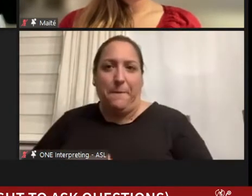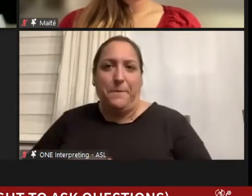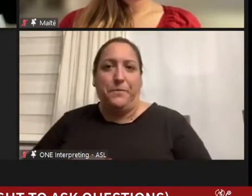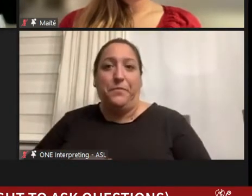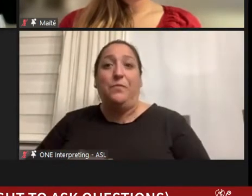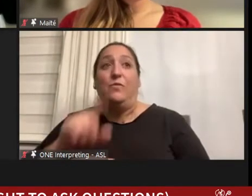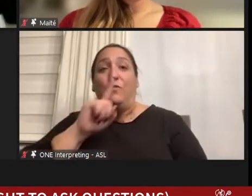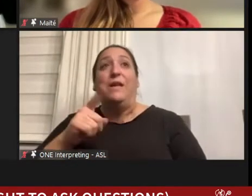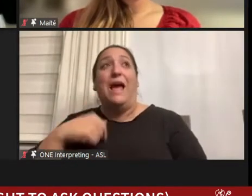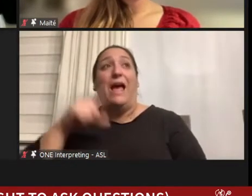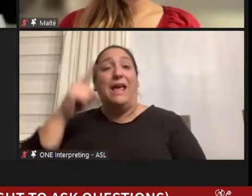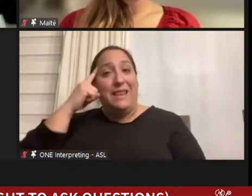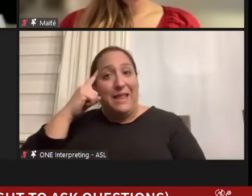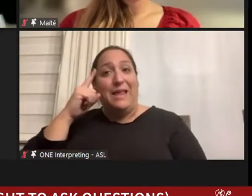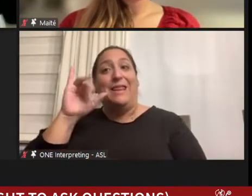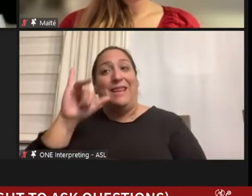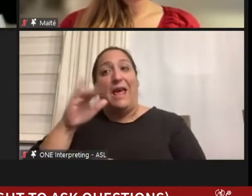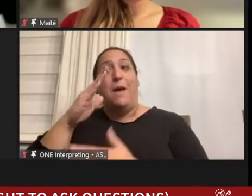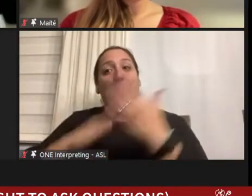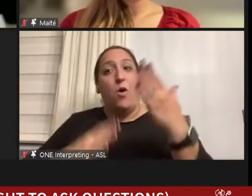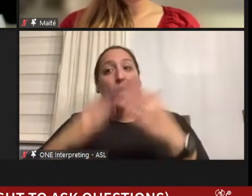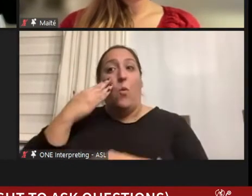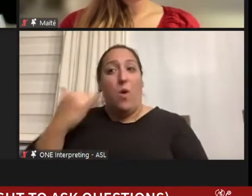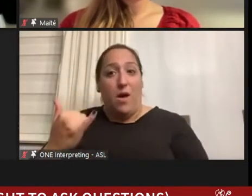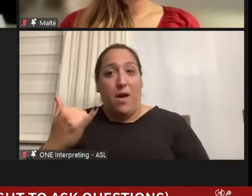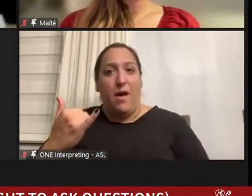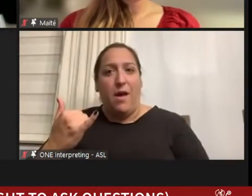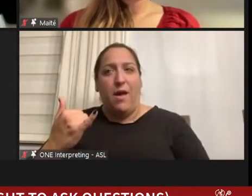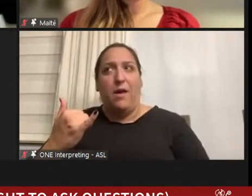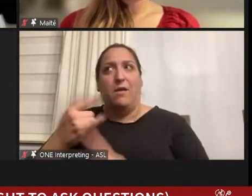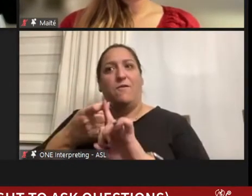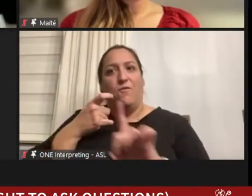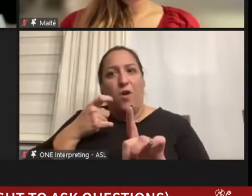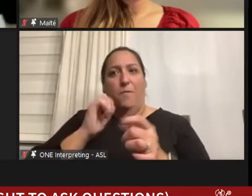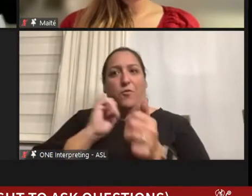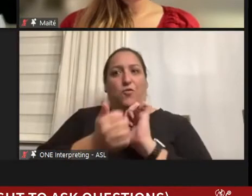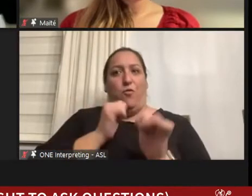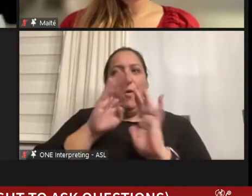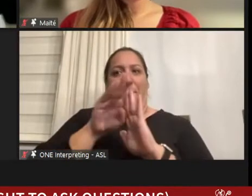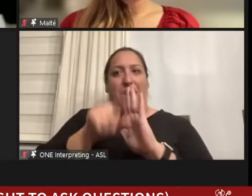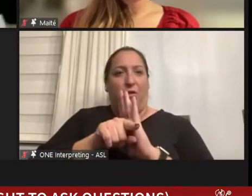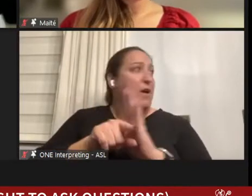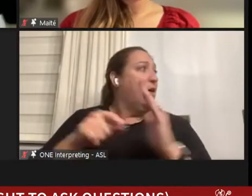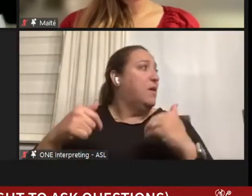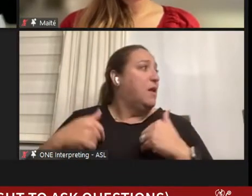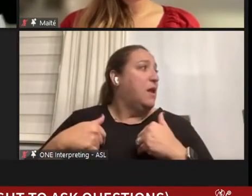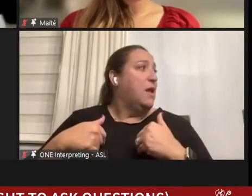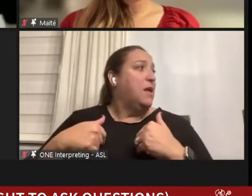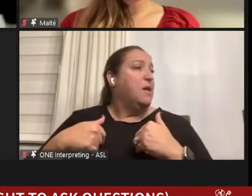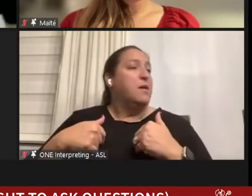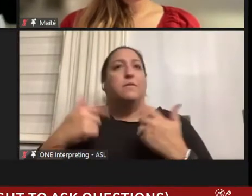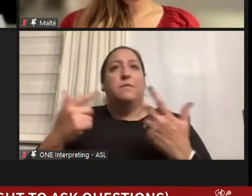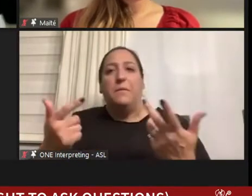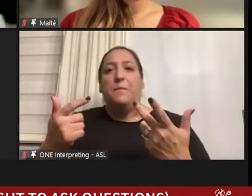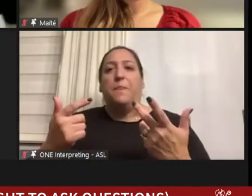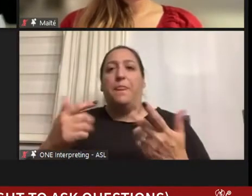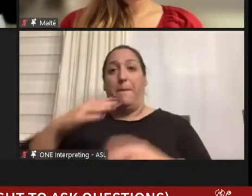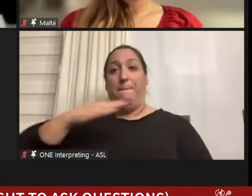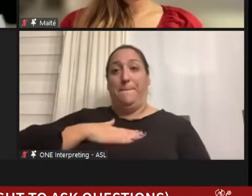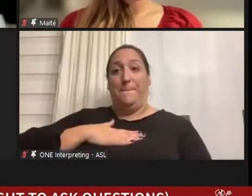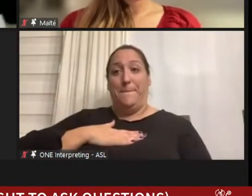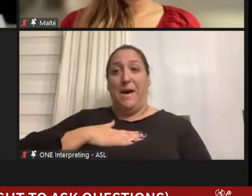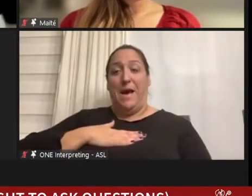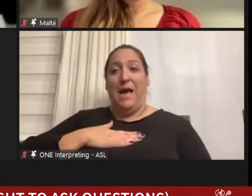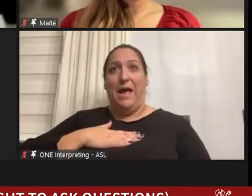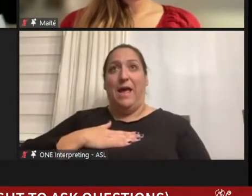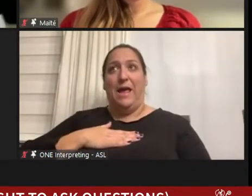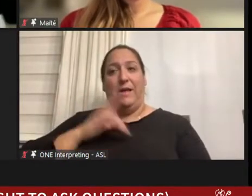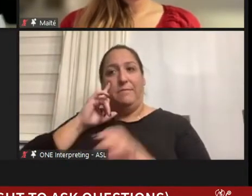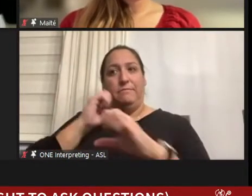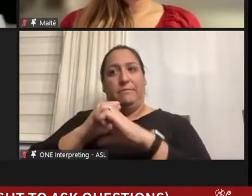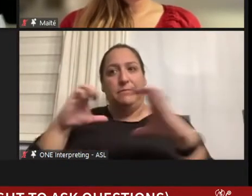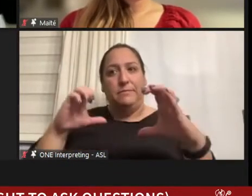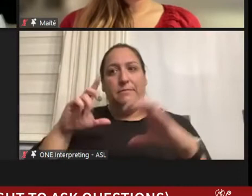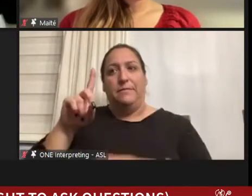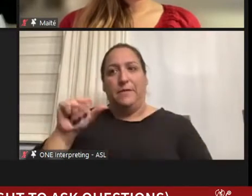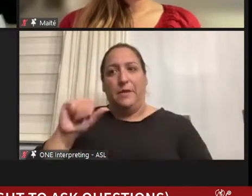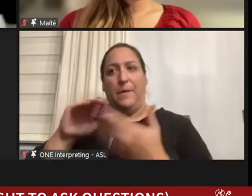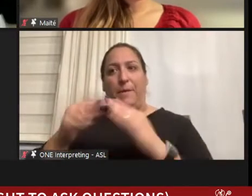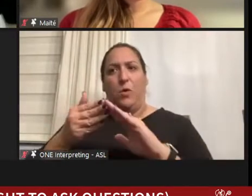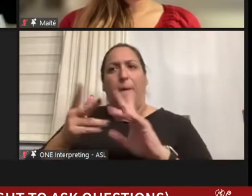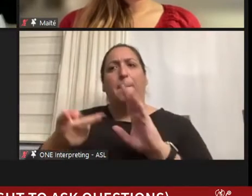part of that was because of my version of the disability community loose people who had these